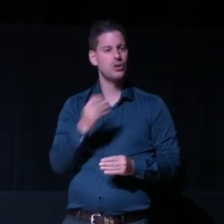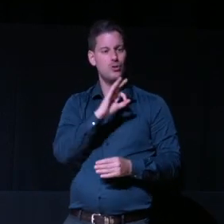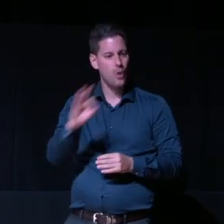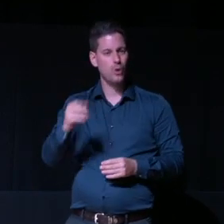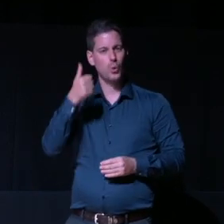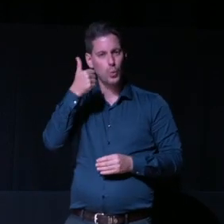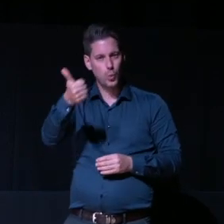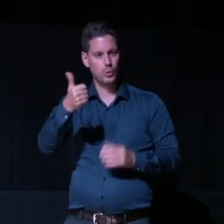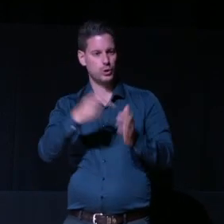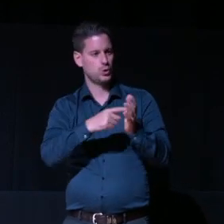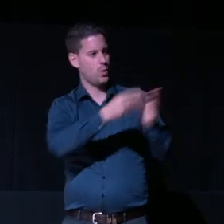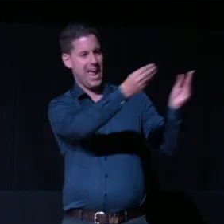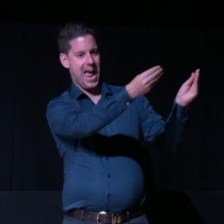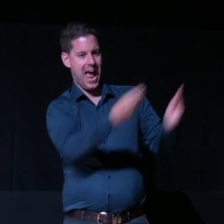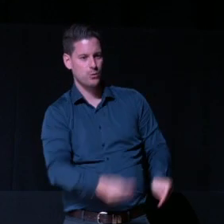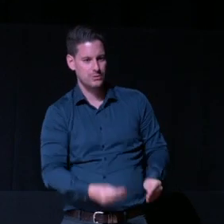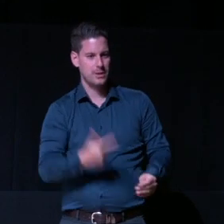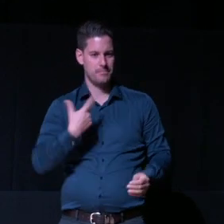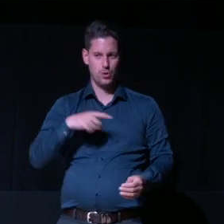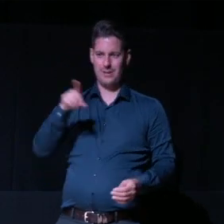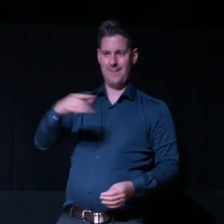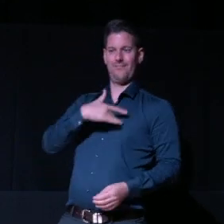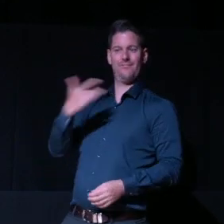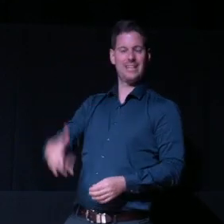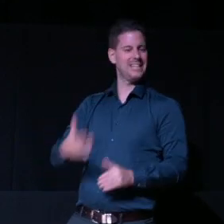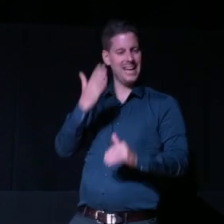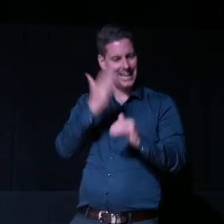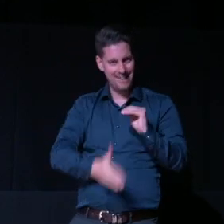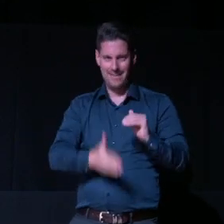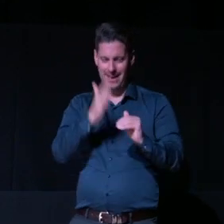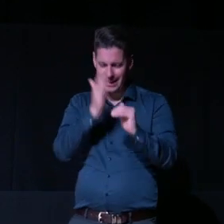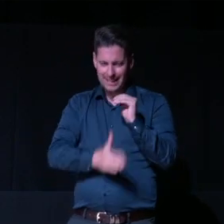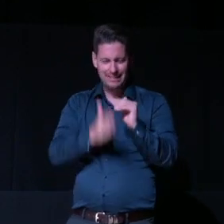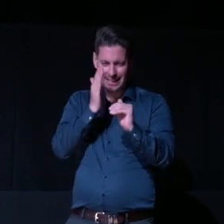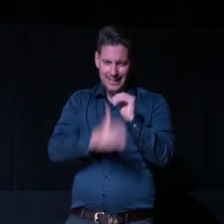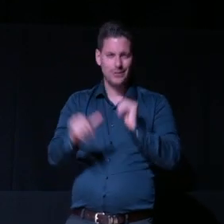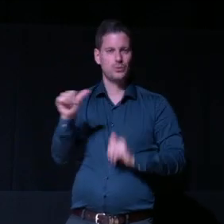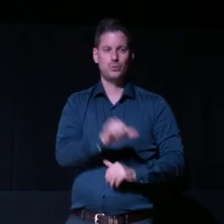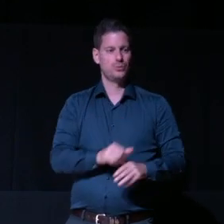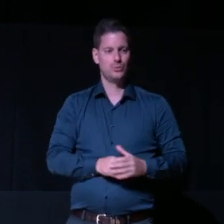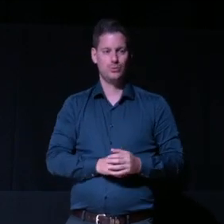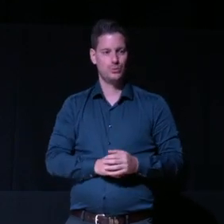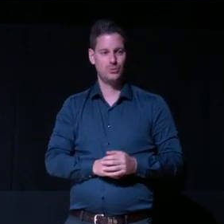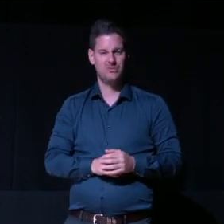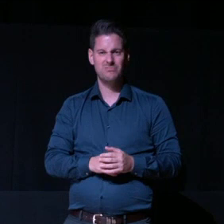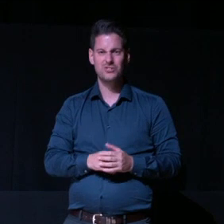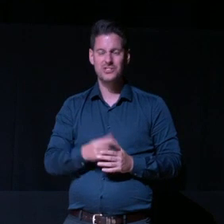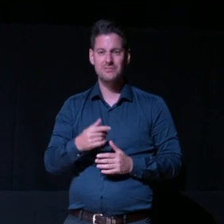to take down an artwork because someone's offended or outraged by it. I just think it's never good. I think it's a it's a hollow win for someone